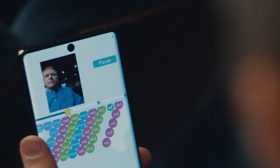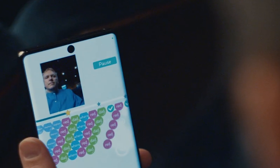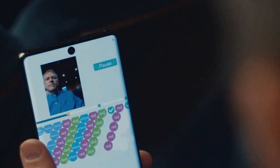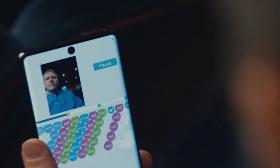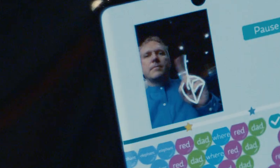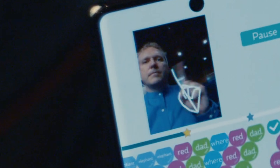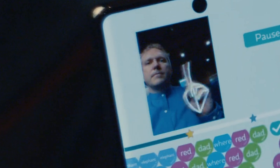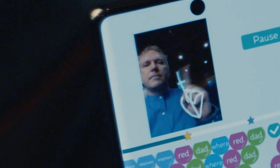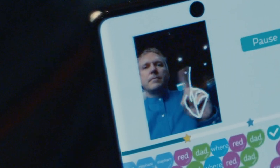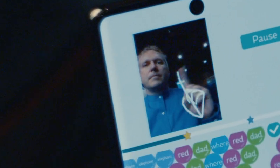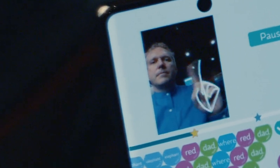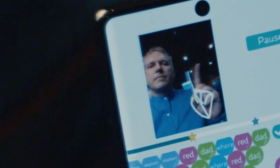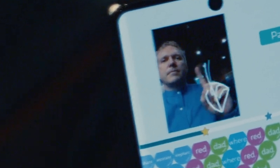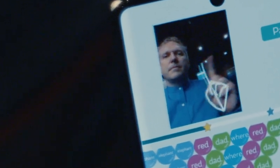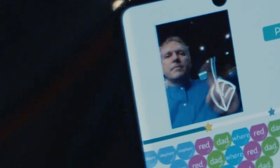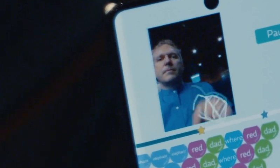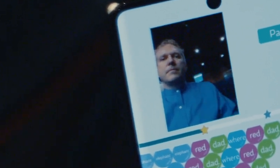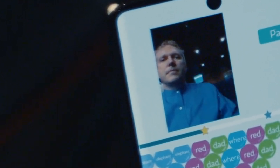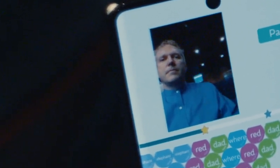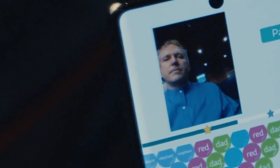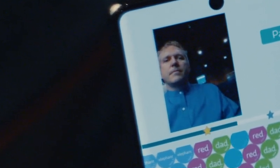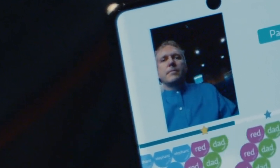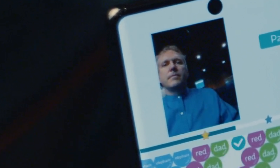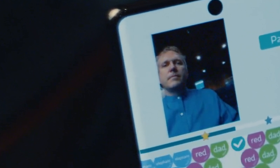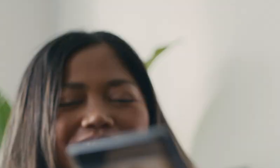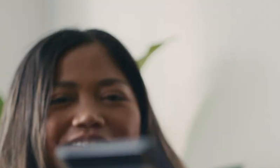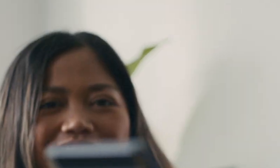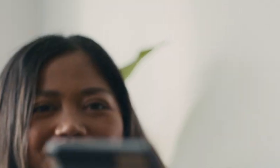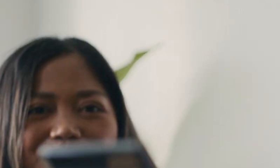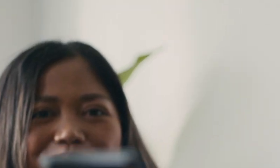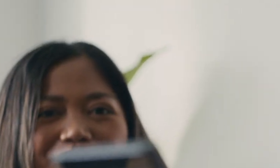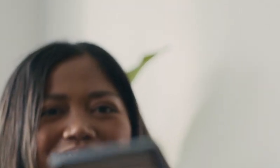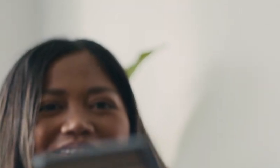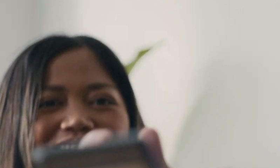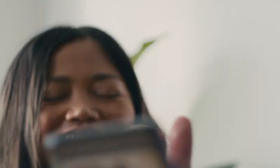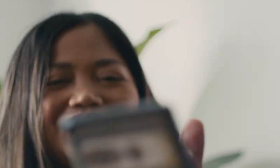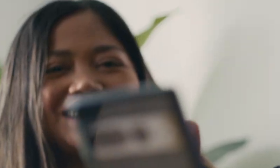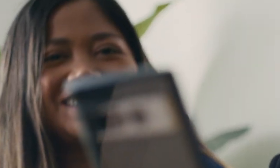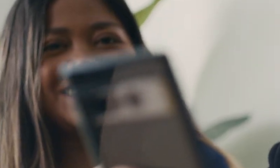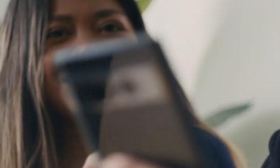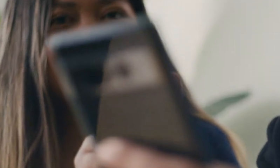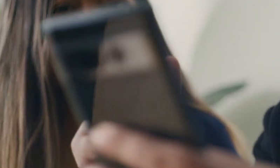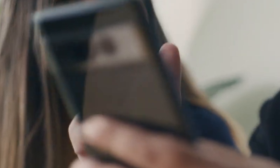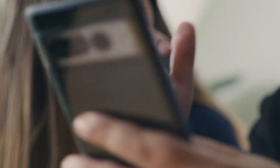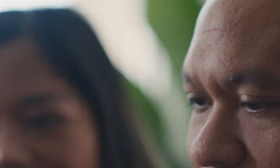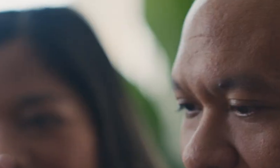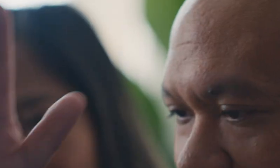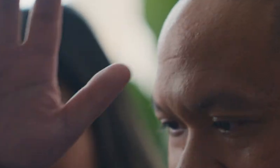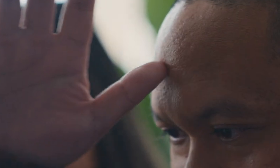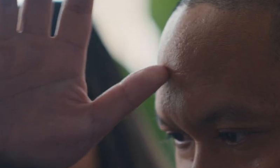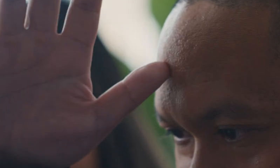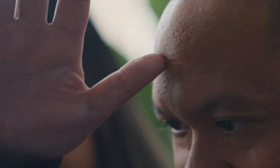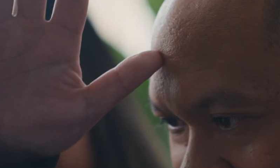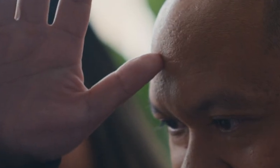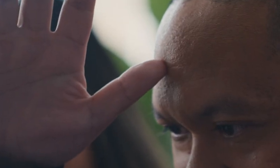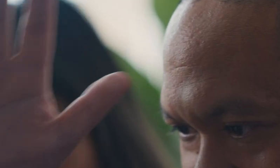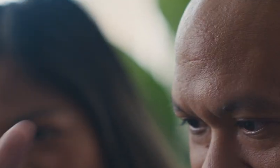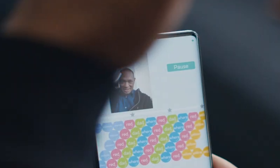To help anybody be more confident in their signing. [Jon] I hold it with one hand, name with one hand And then sign “Dad.”